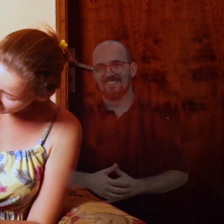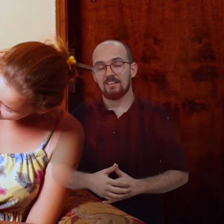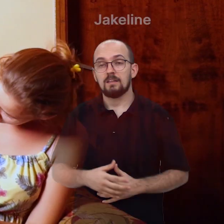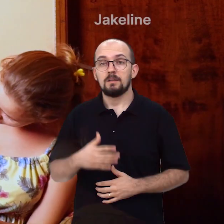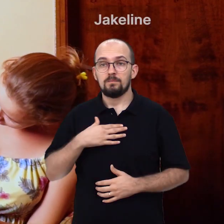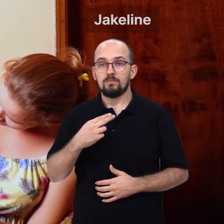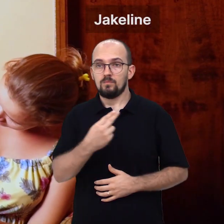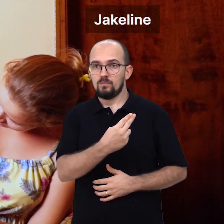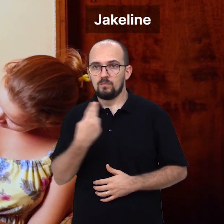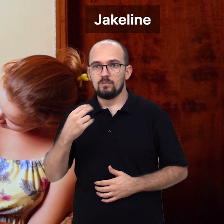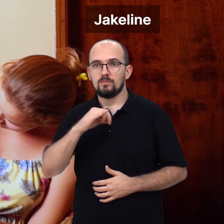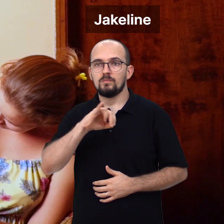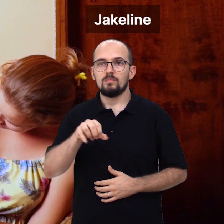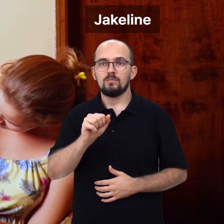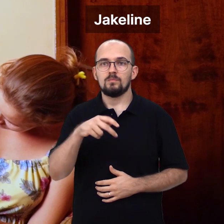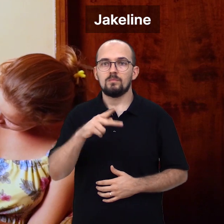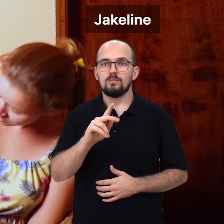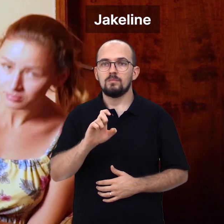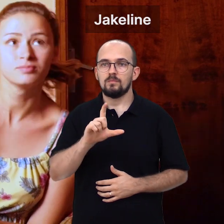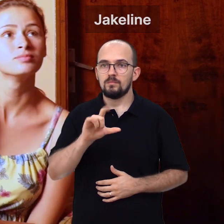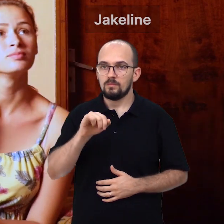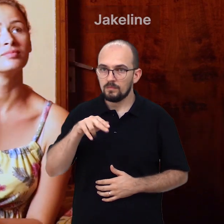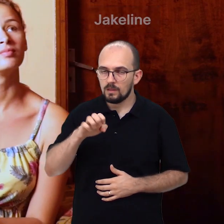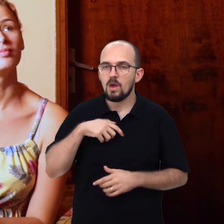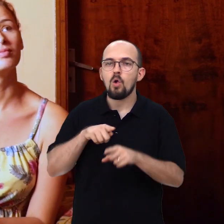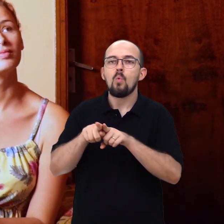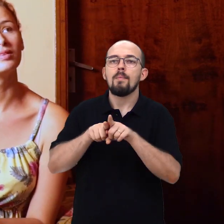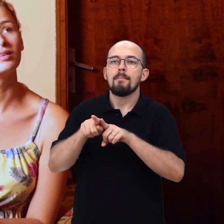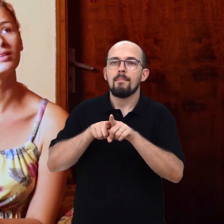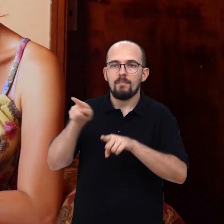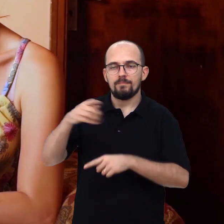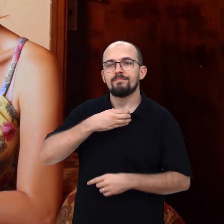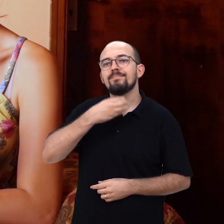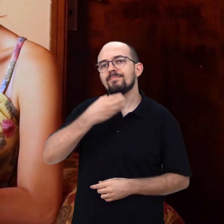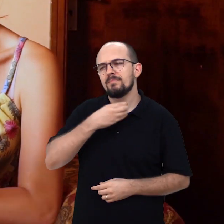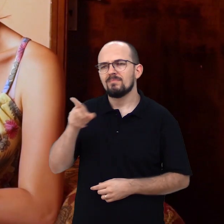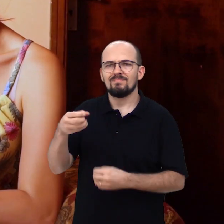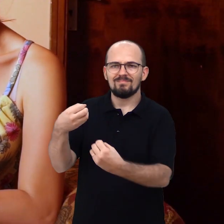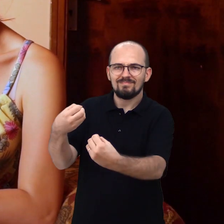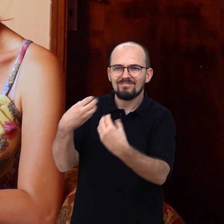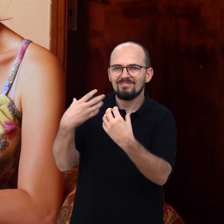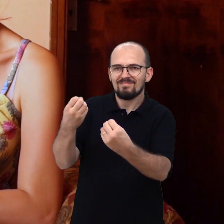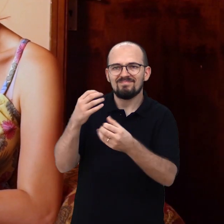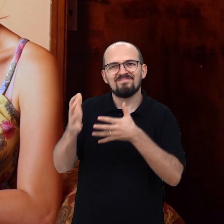[JAKELINE] My name is Jakeline, and I'm Adilson's sister. He teaches us many signs.